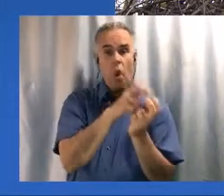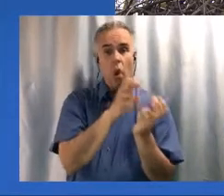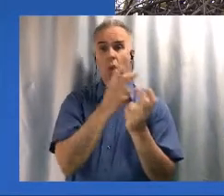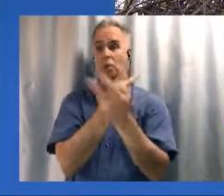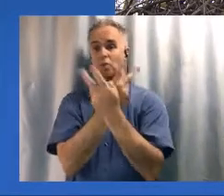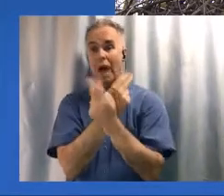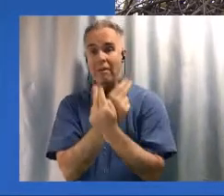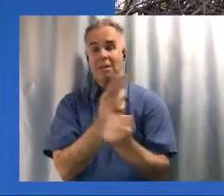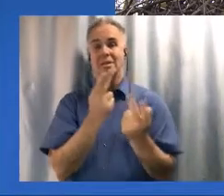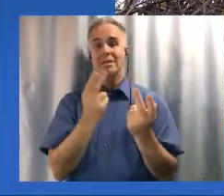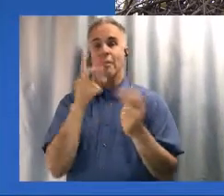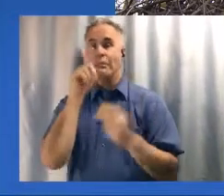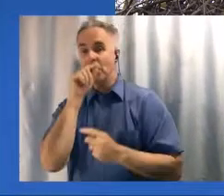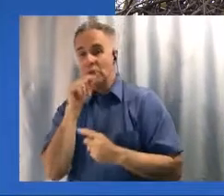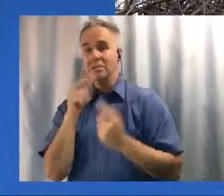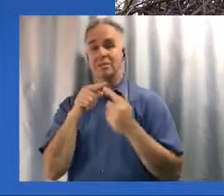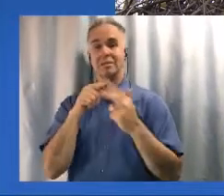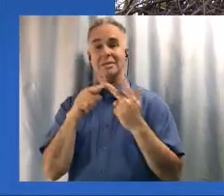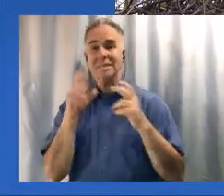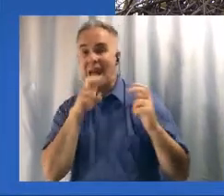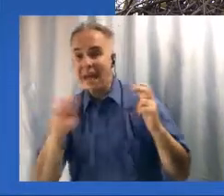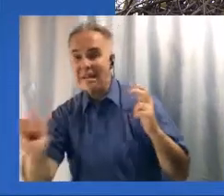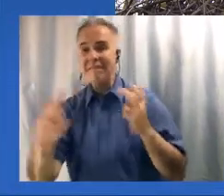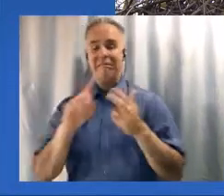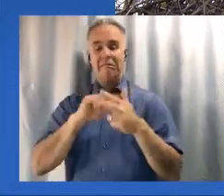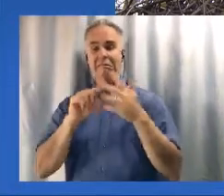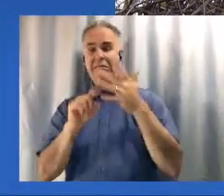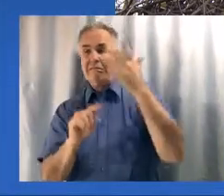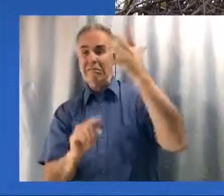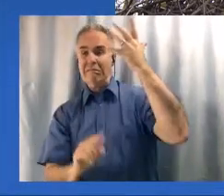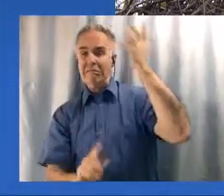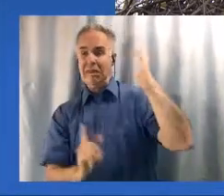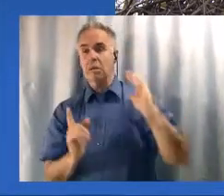snakes, insects, and other creatures.